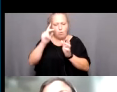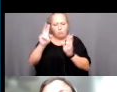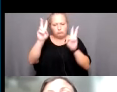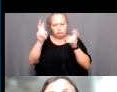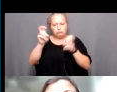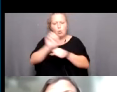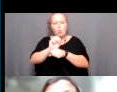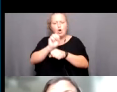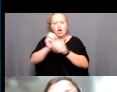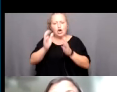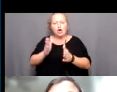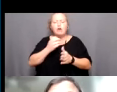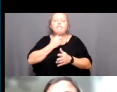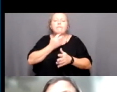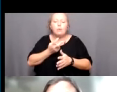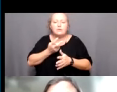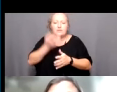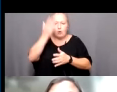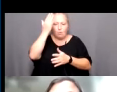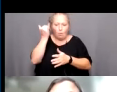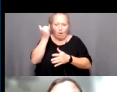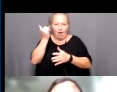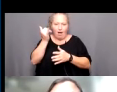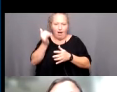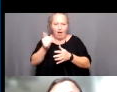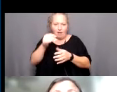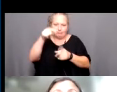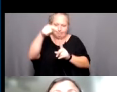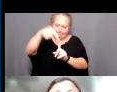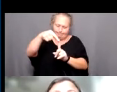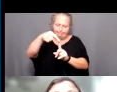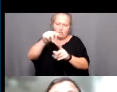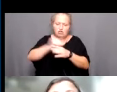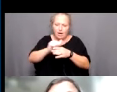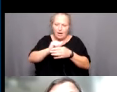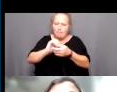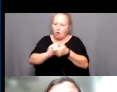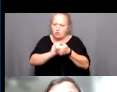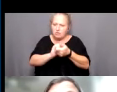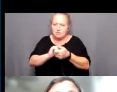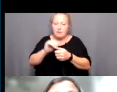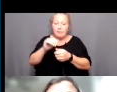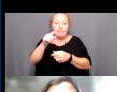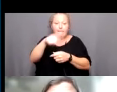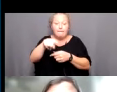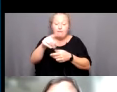at the heart of these high road training partnerships. So employers and industries want to attract the best workers.